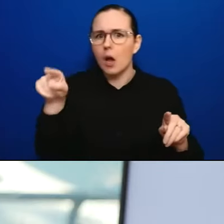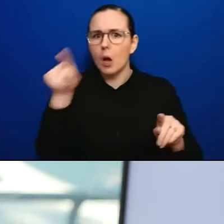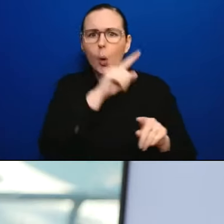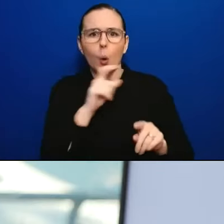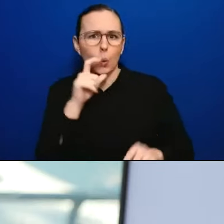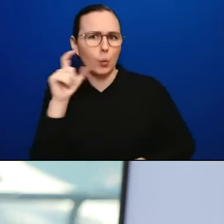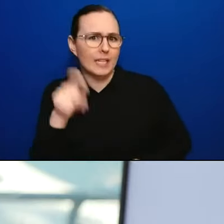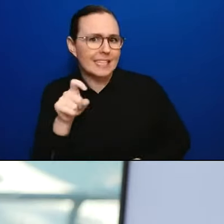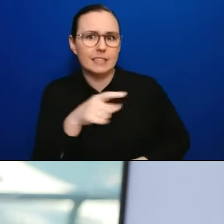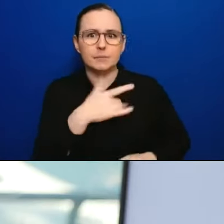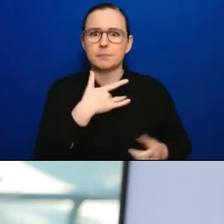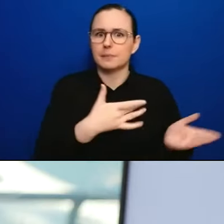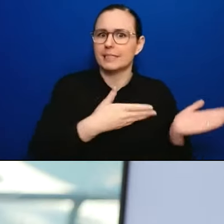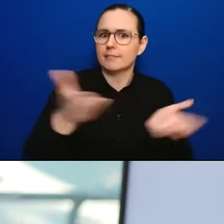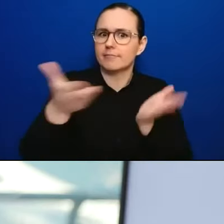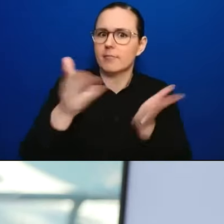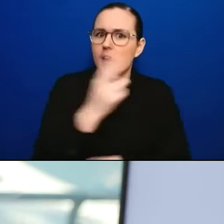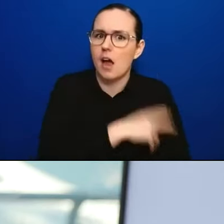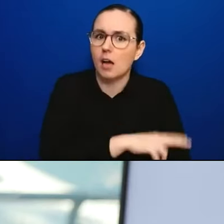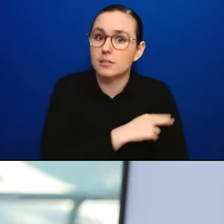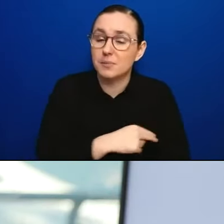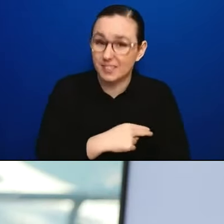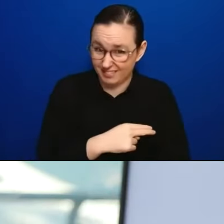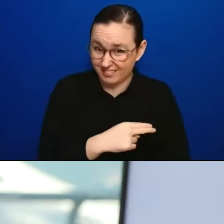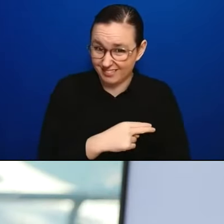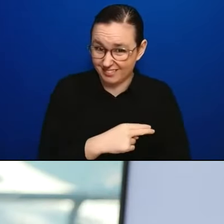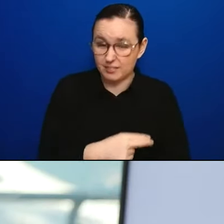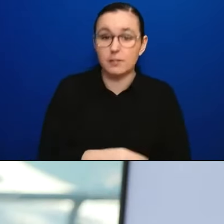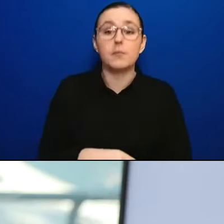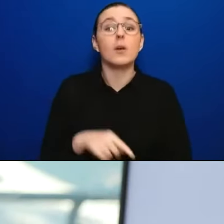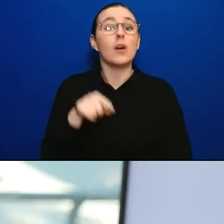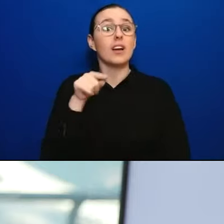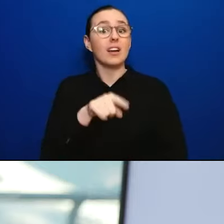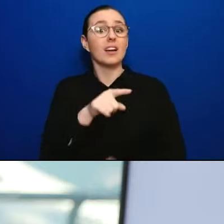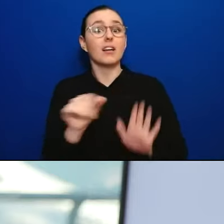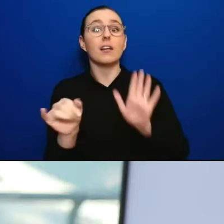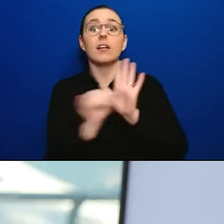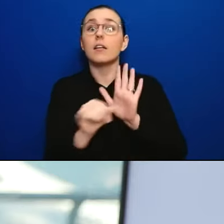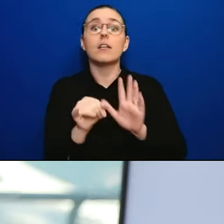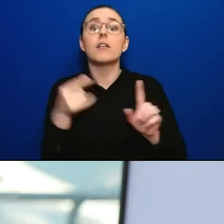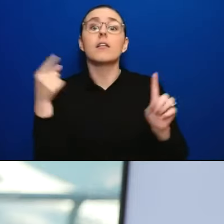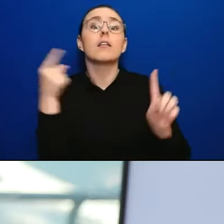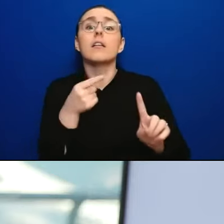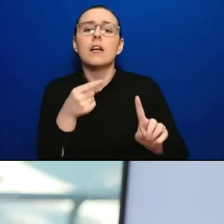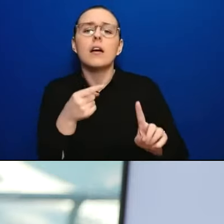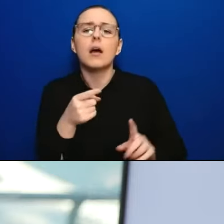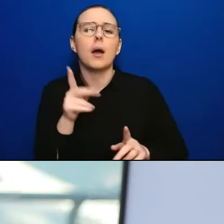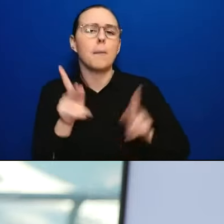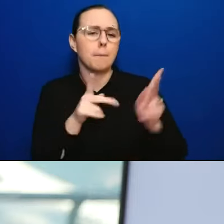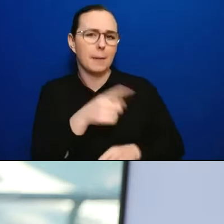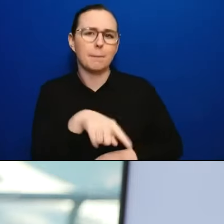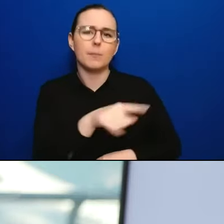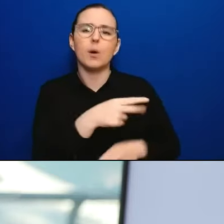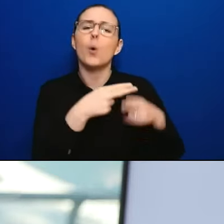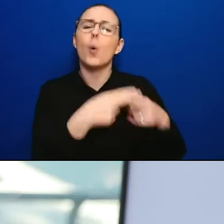identify those people in British Columbia who are more at risk of requiring hospital